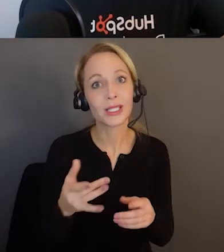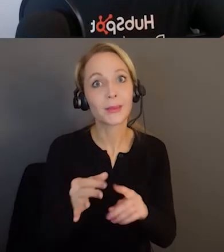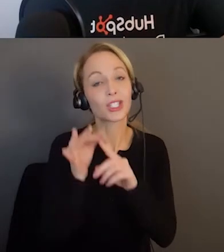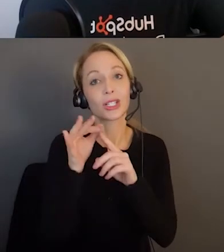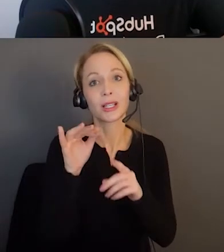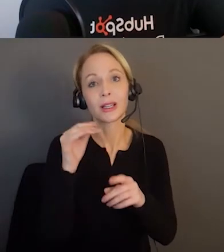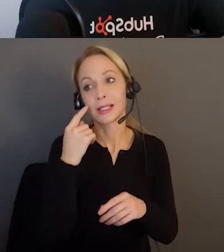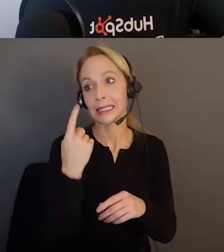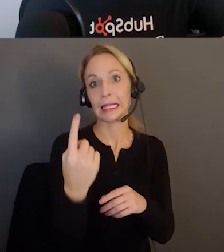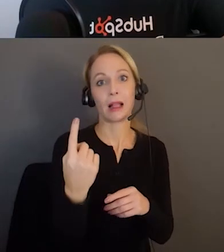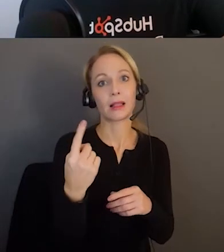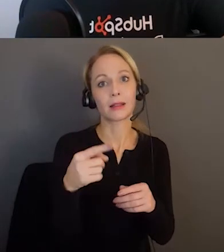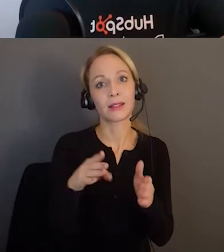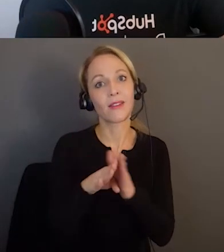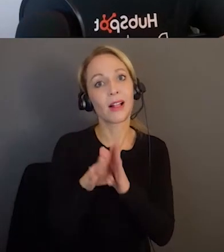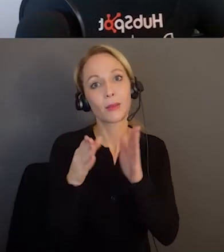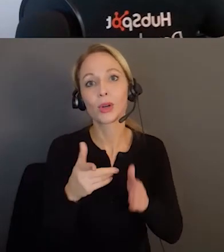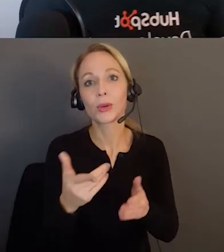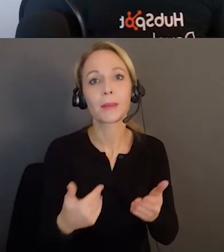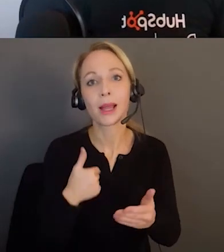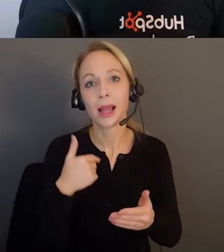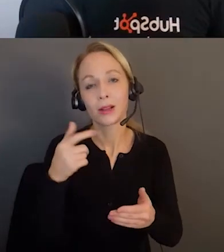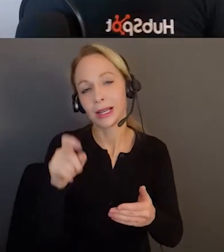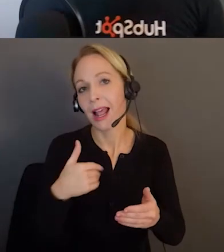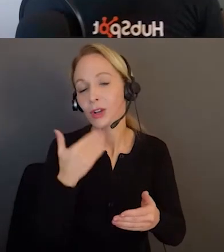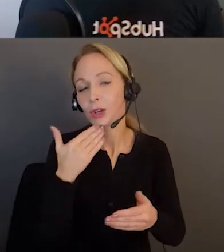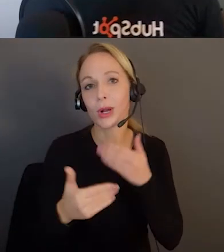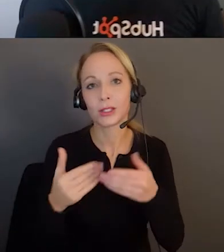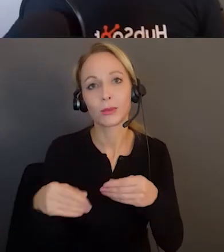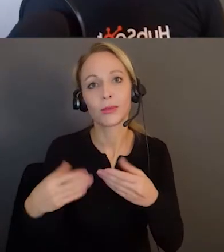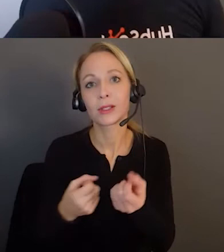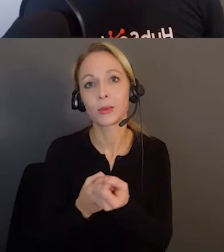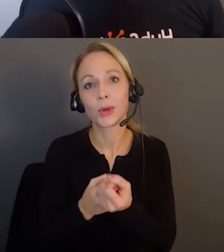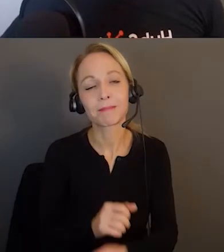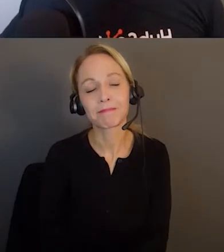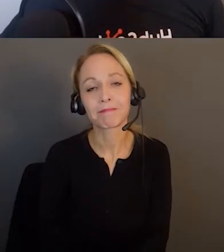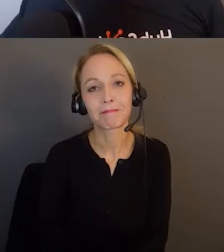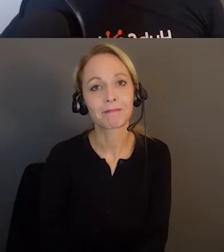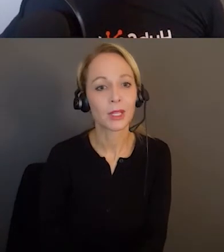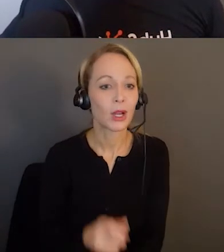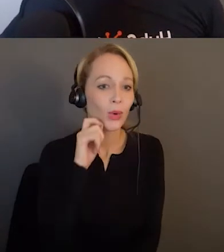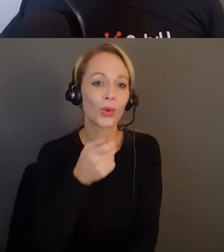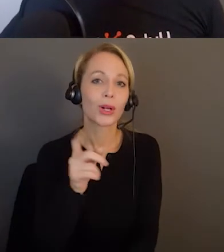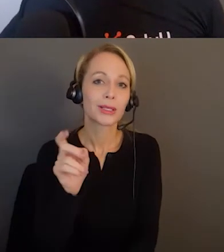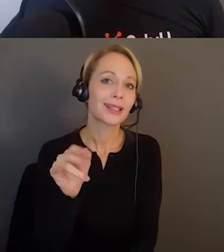AND IF A DEVELOPER AND ESPECIALLY A SINGLE DEVELOPER HAVE A GOOD PROCESS TO PROVIDE THE SUPPORT.